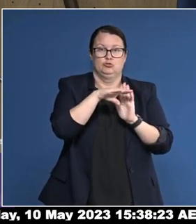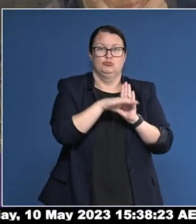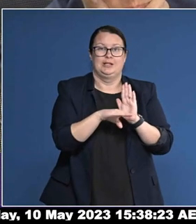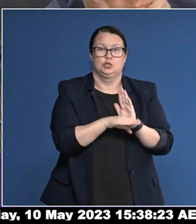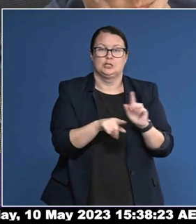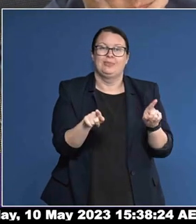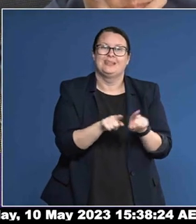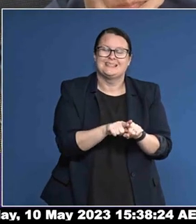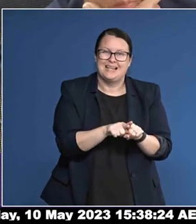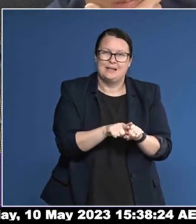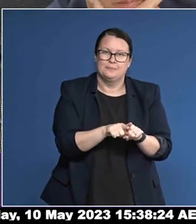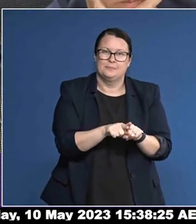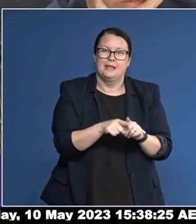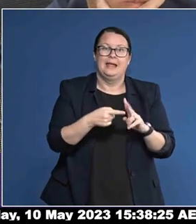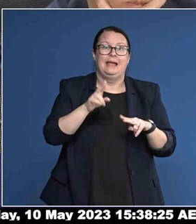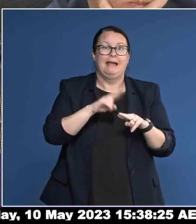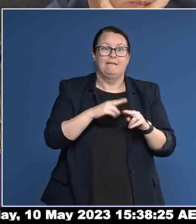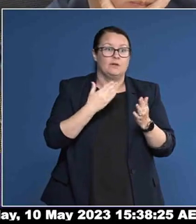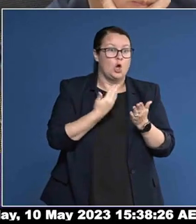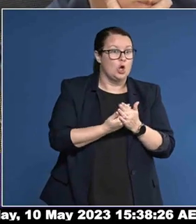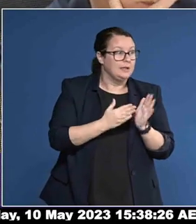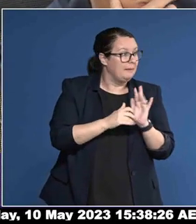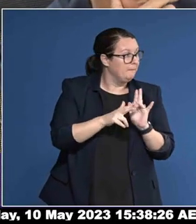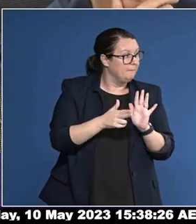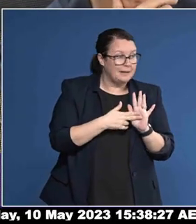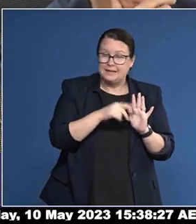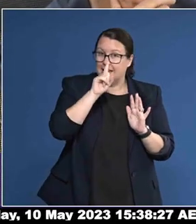on Monday our learned friends have difficulty meeting that or if there's some